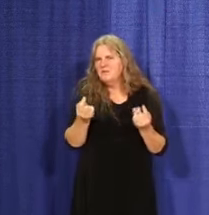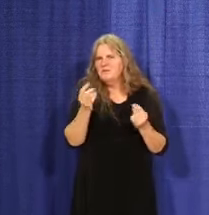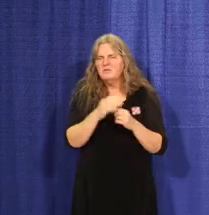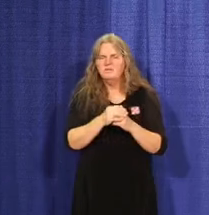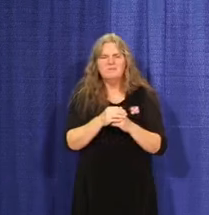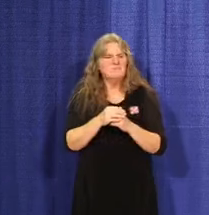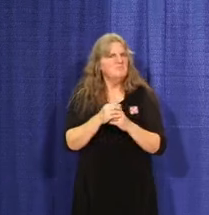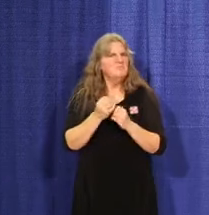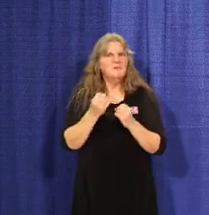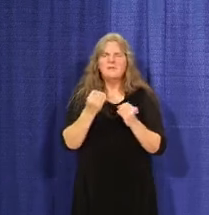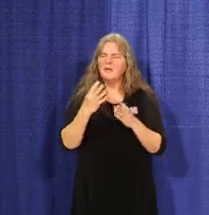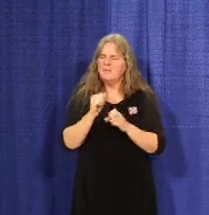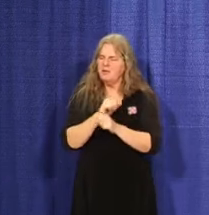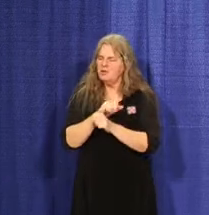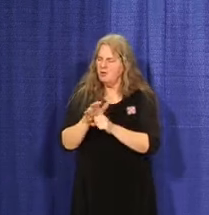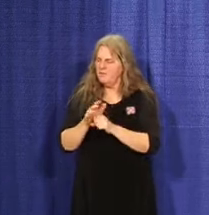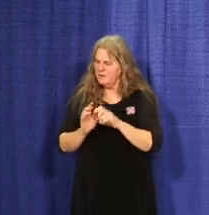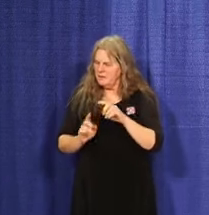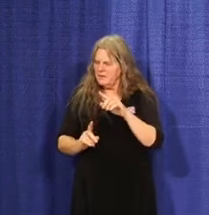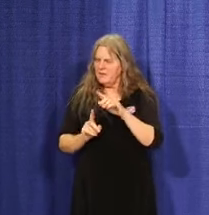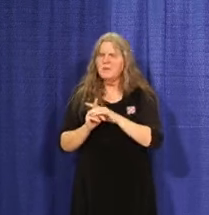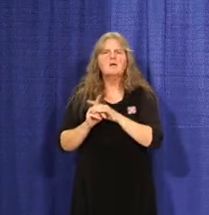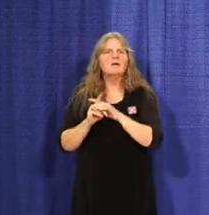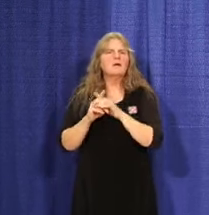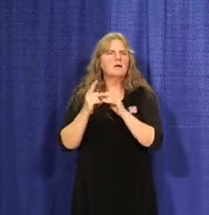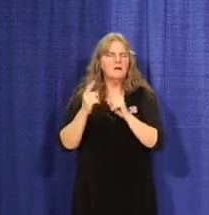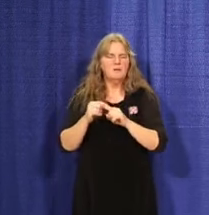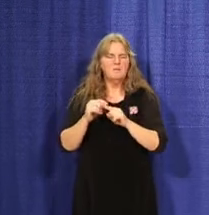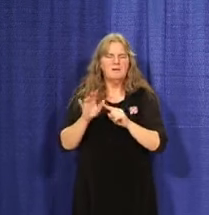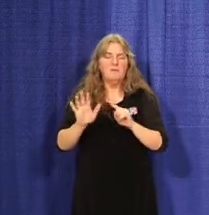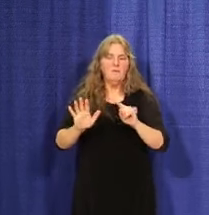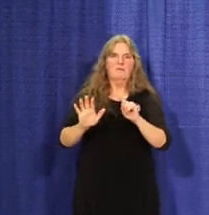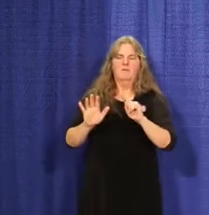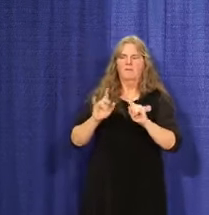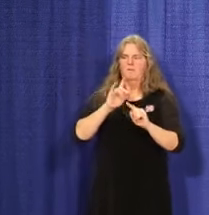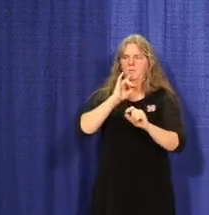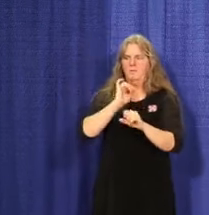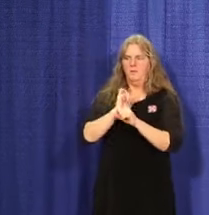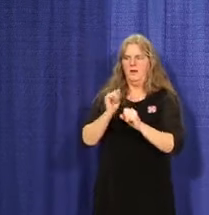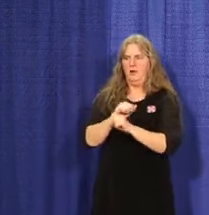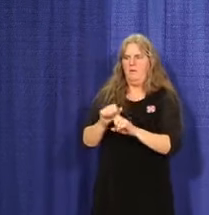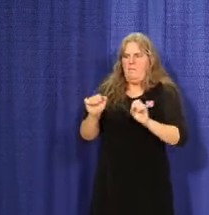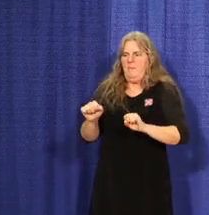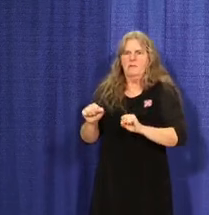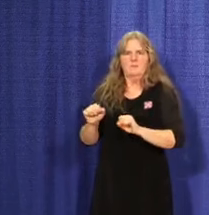introductions of cases or events that make us up to the reality of COVID. Considering that we are open to